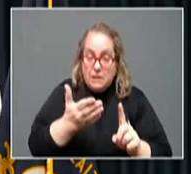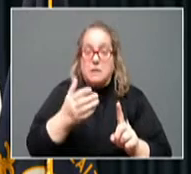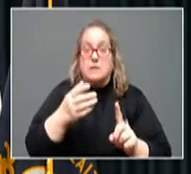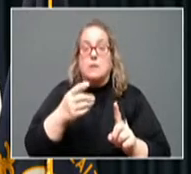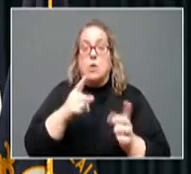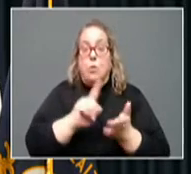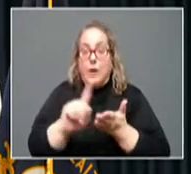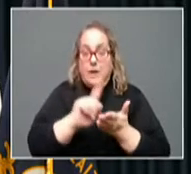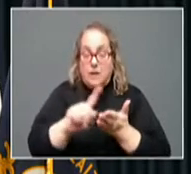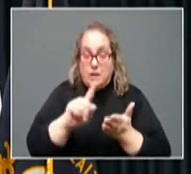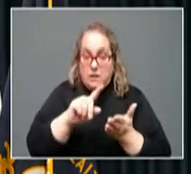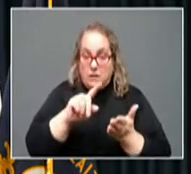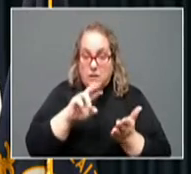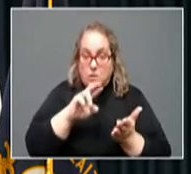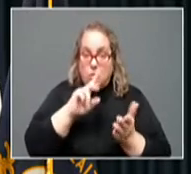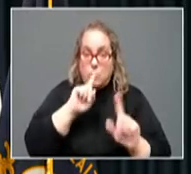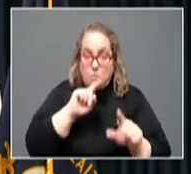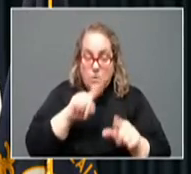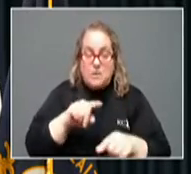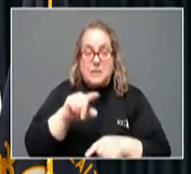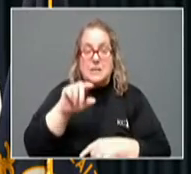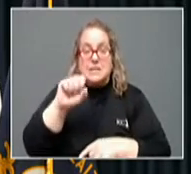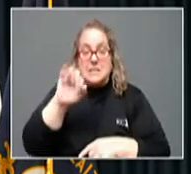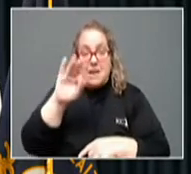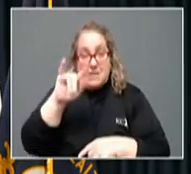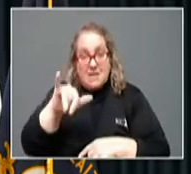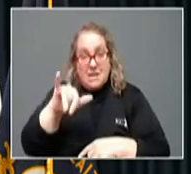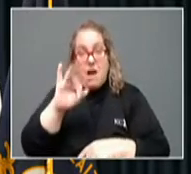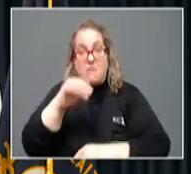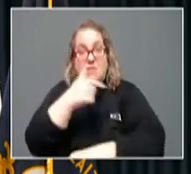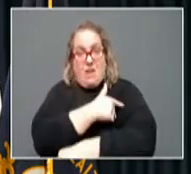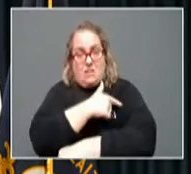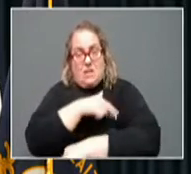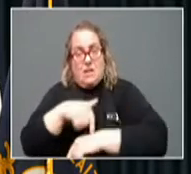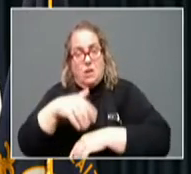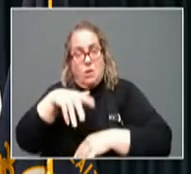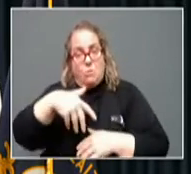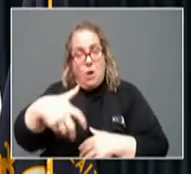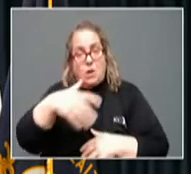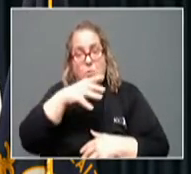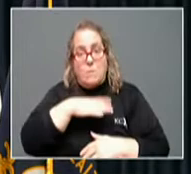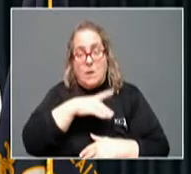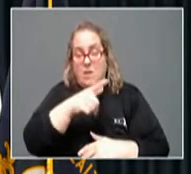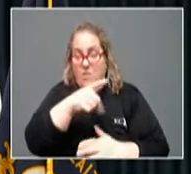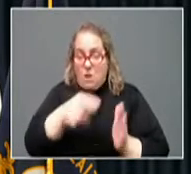vaccination In pregnant women, they reviewed over 40,000 pregnant women And